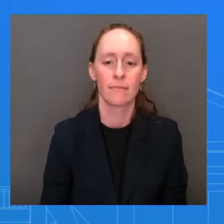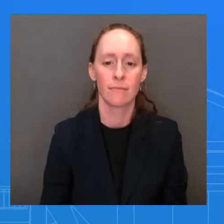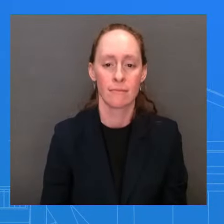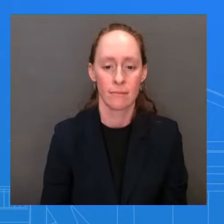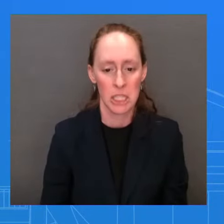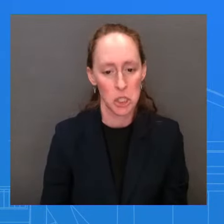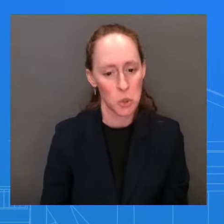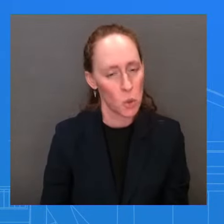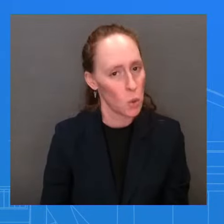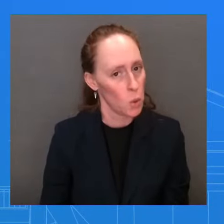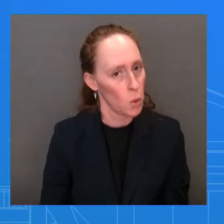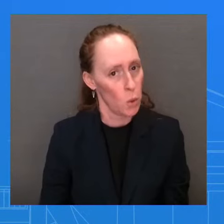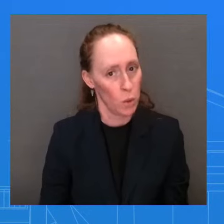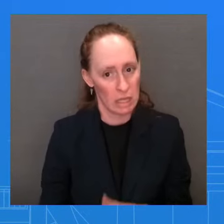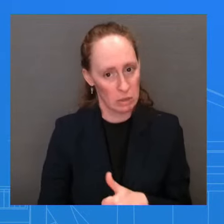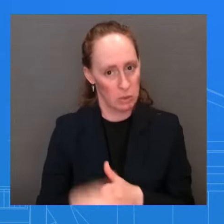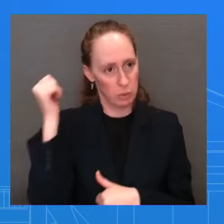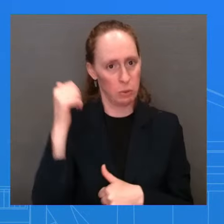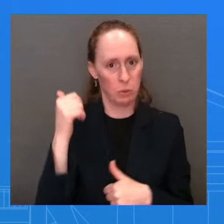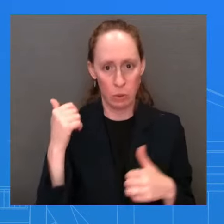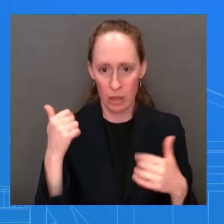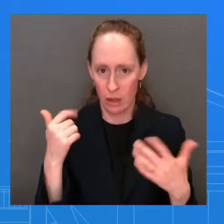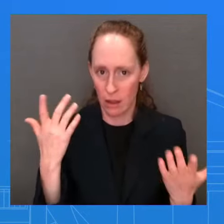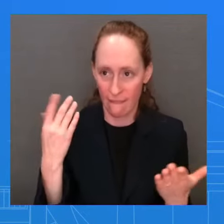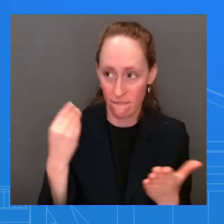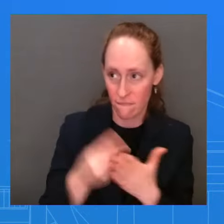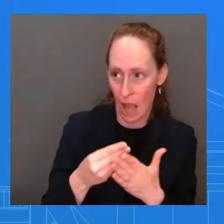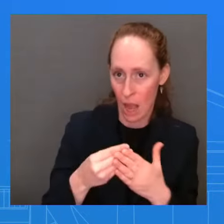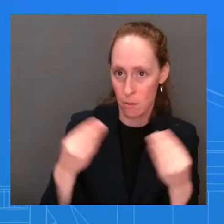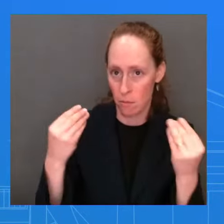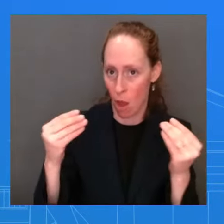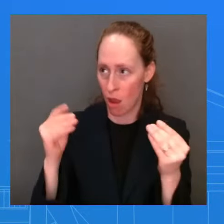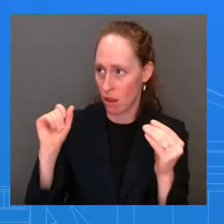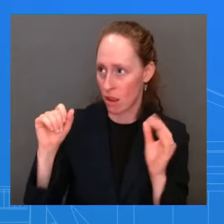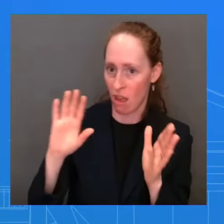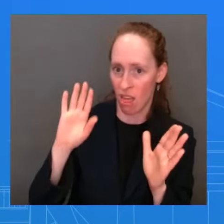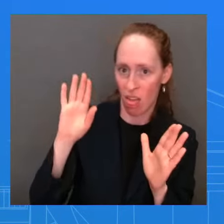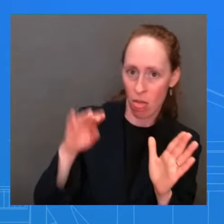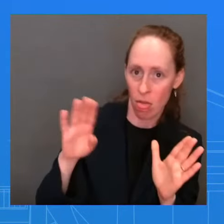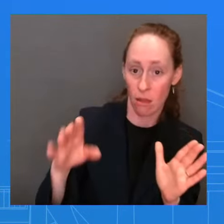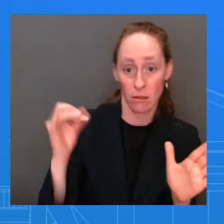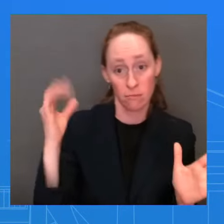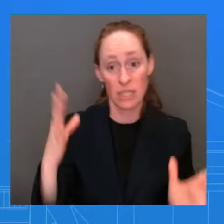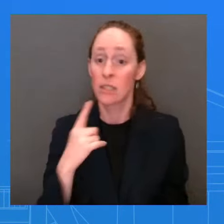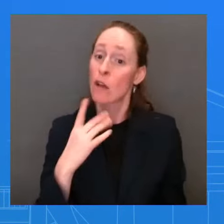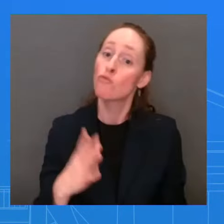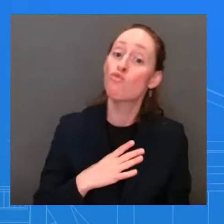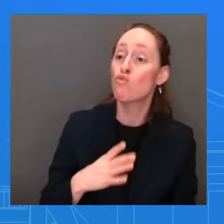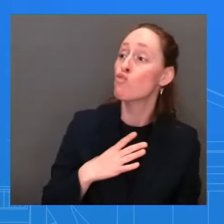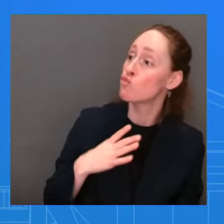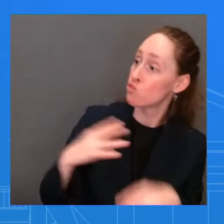Speaker McCarthy says he wants to meet with Biden. Why has that happened yet? Ms. Jean-Pierre: It's the Speaker McCarthy and the MAGA